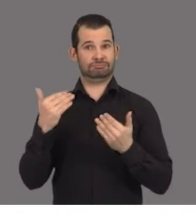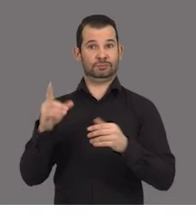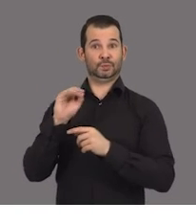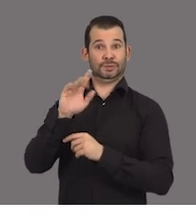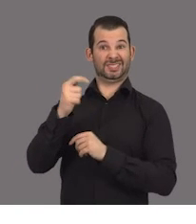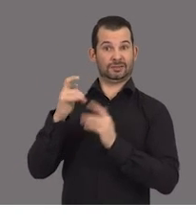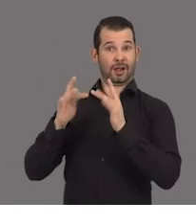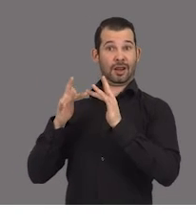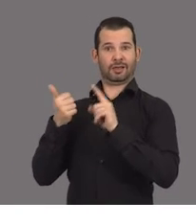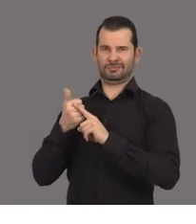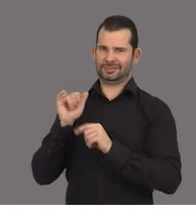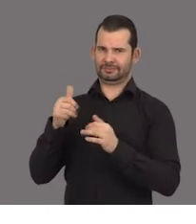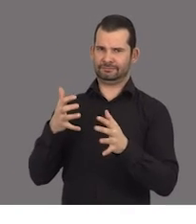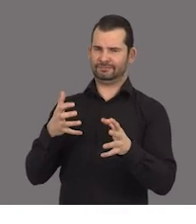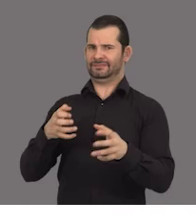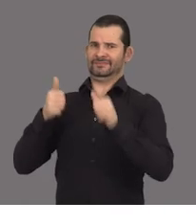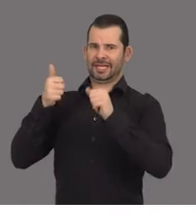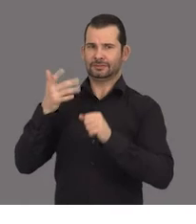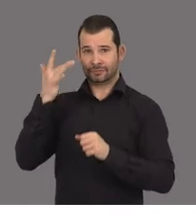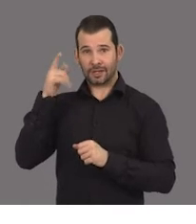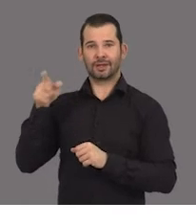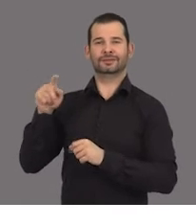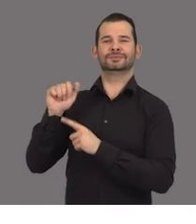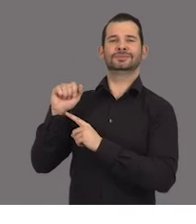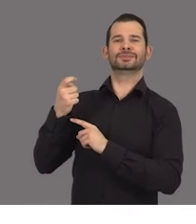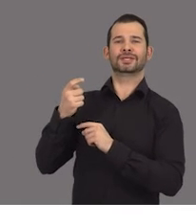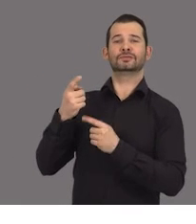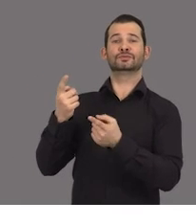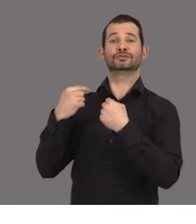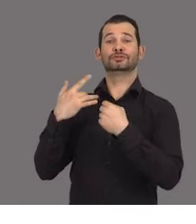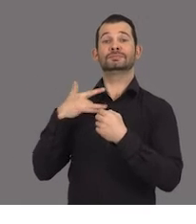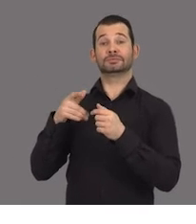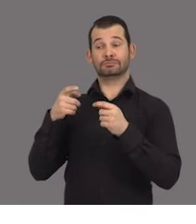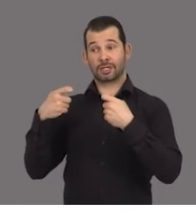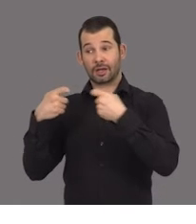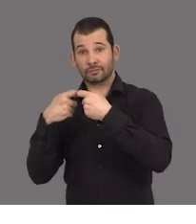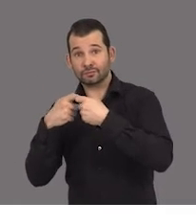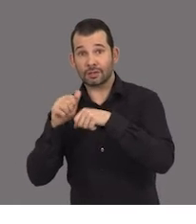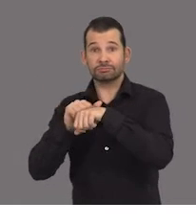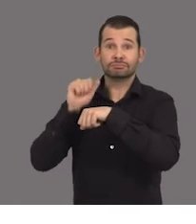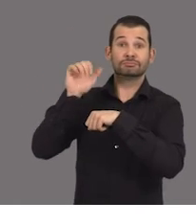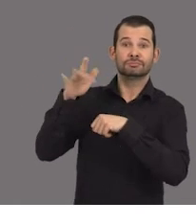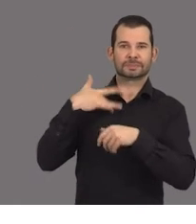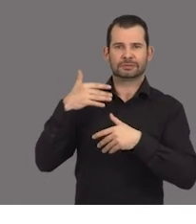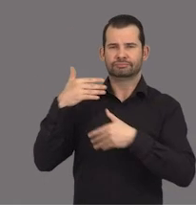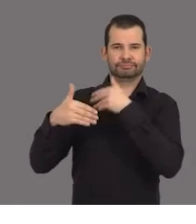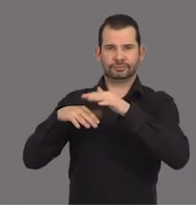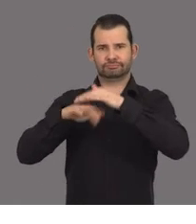This is the fastest way as tax returns filed electronically are typically processed within two weeks.